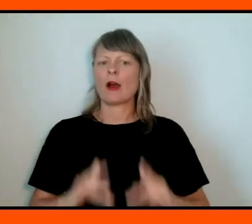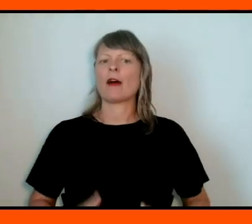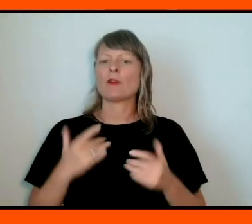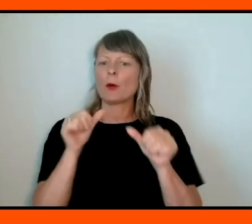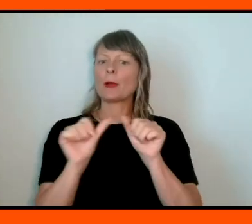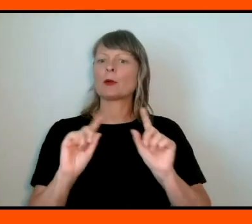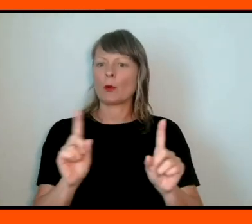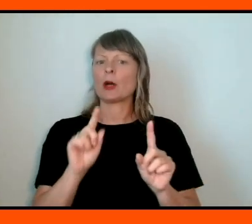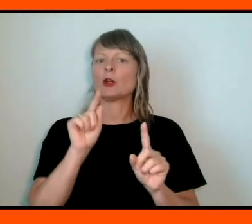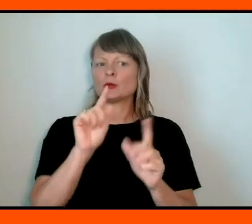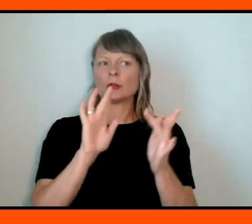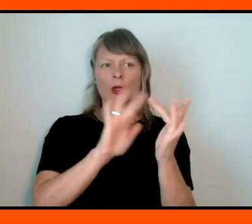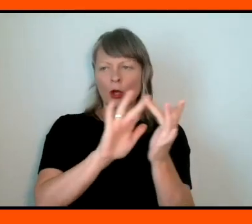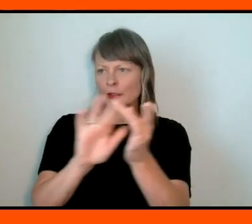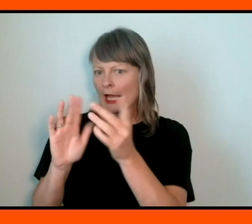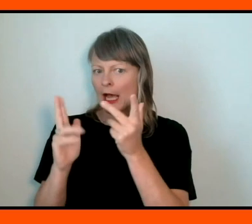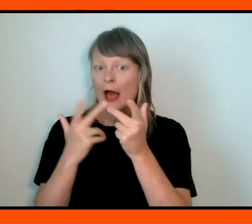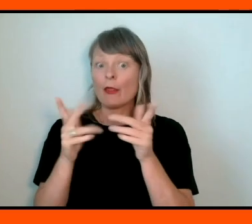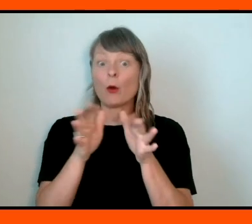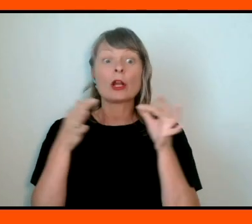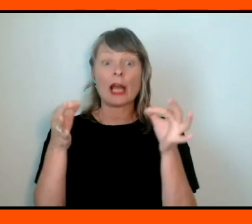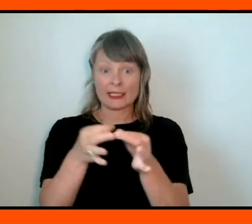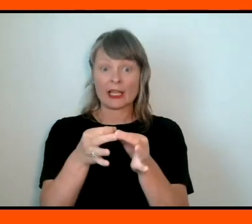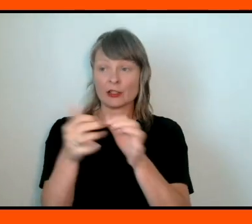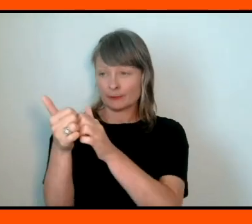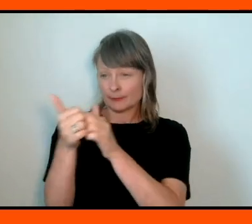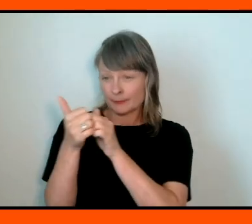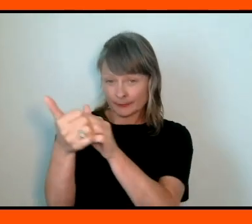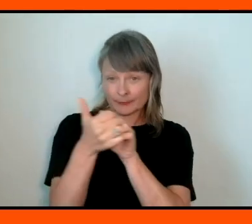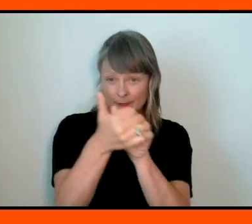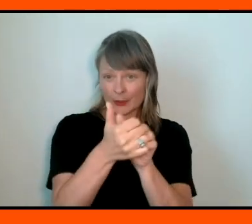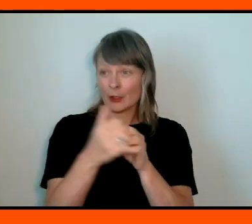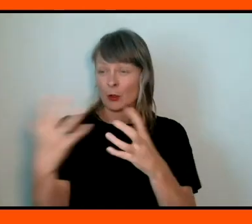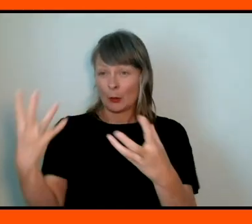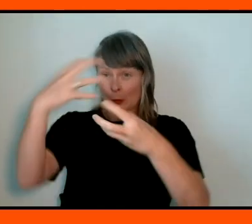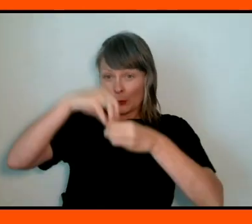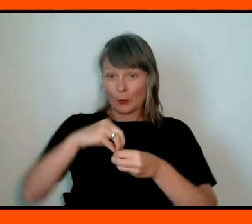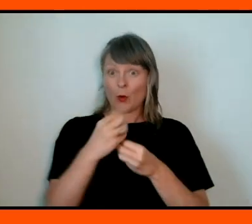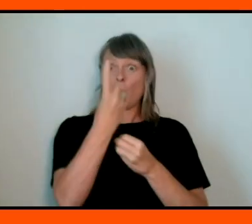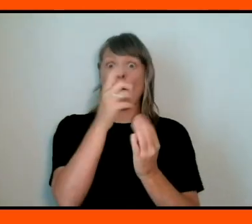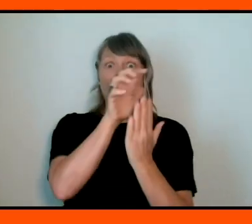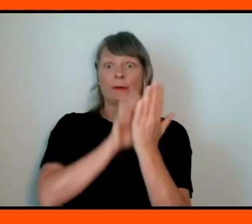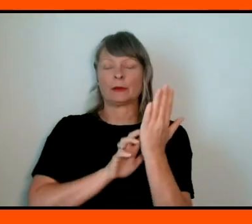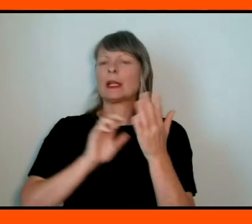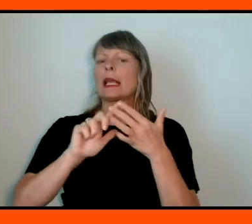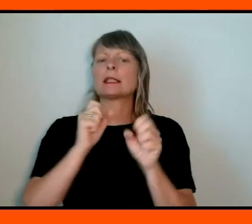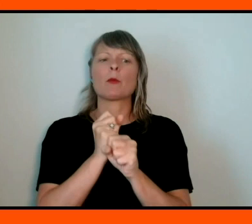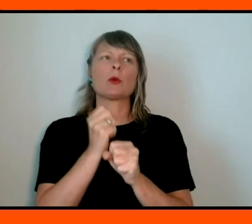to provide a consolidated submission, for example, if there’s a State government department such as Transport